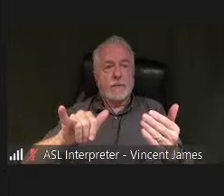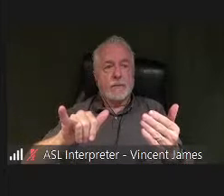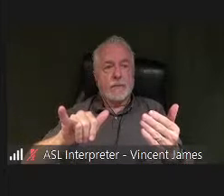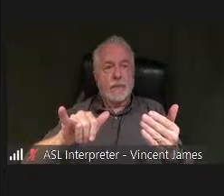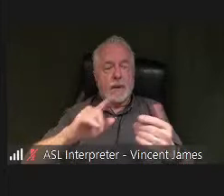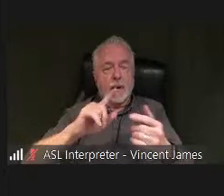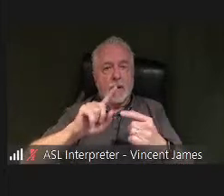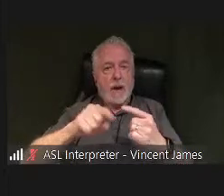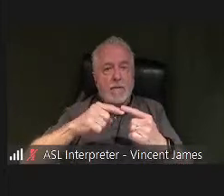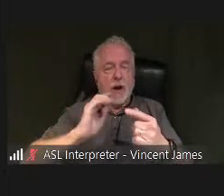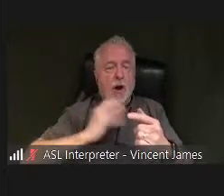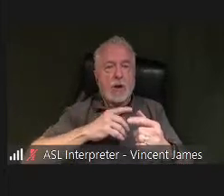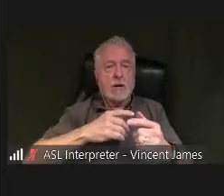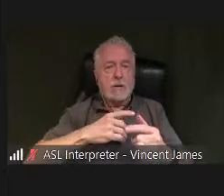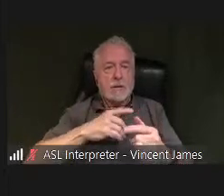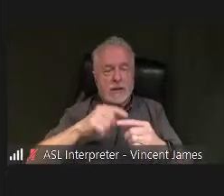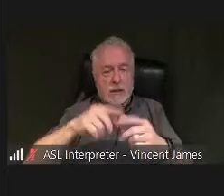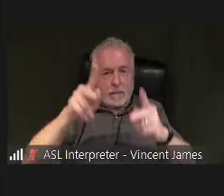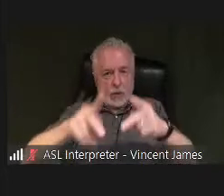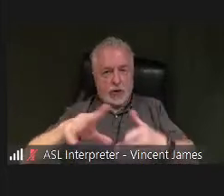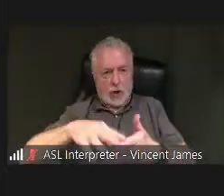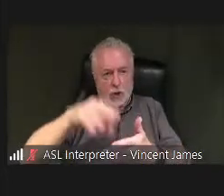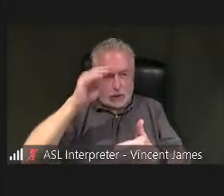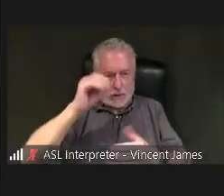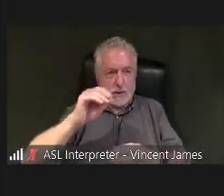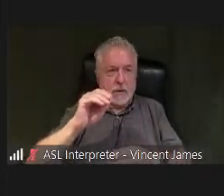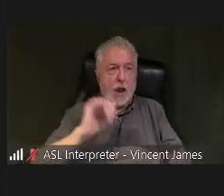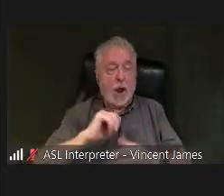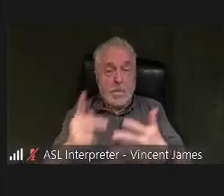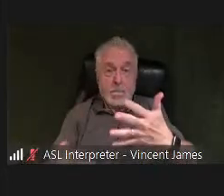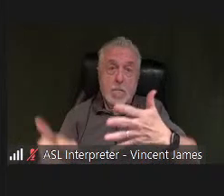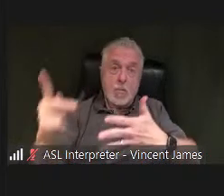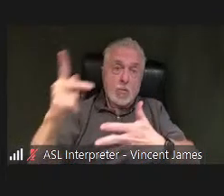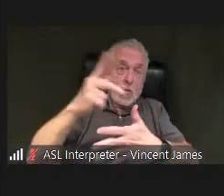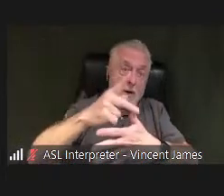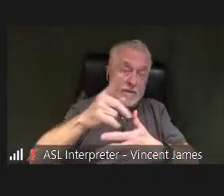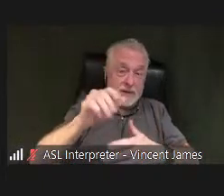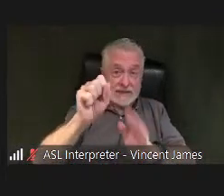Of our interest in learning our priorities for the state is that all